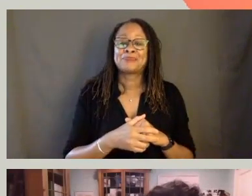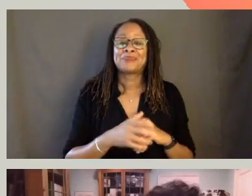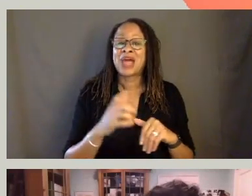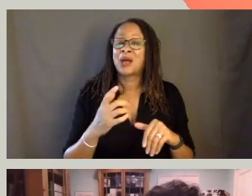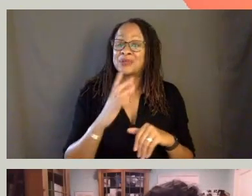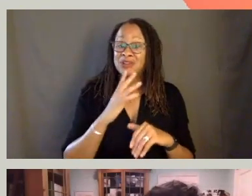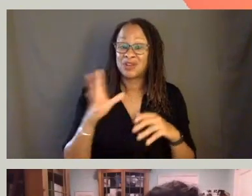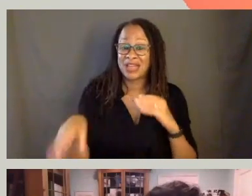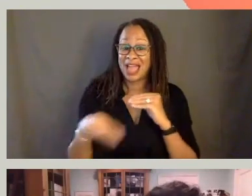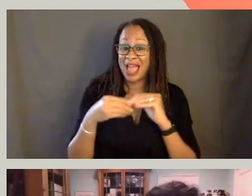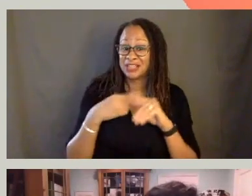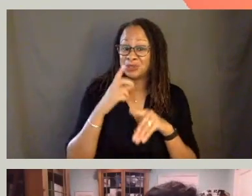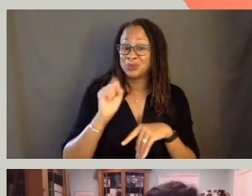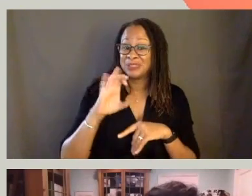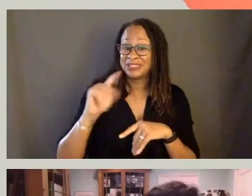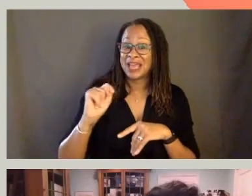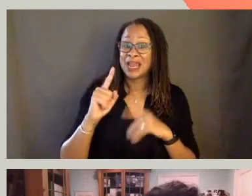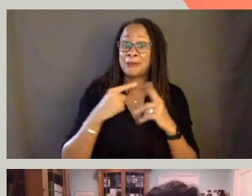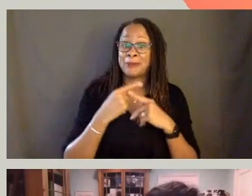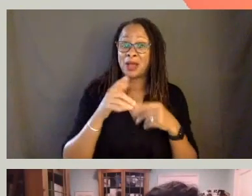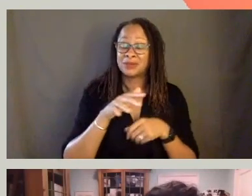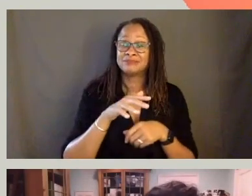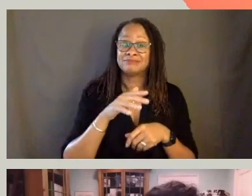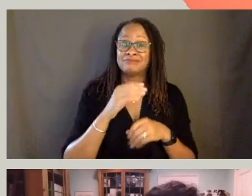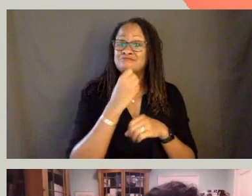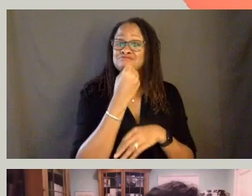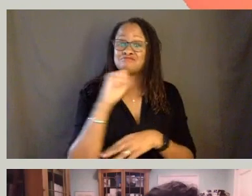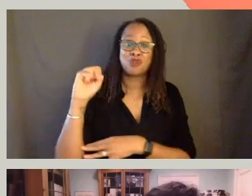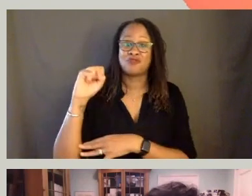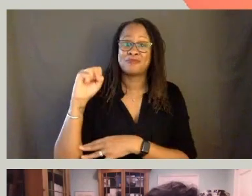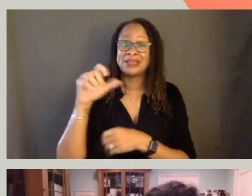about movement space being messy and territorial